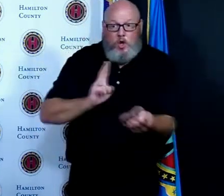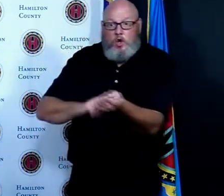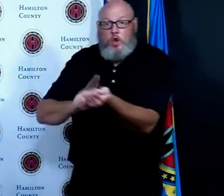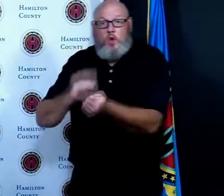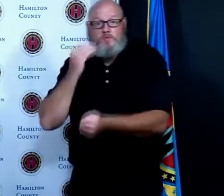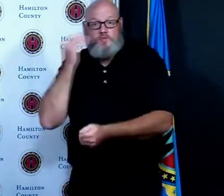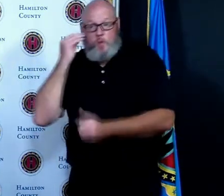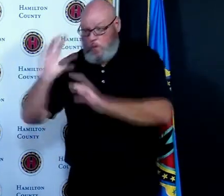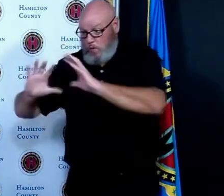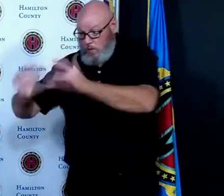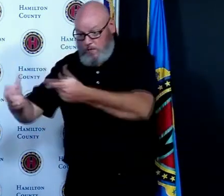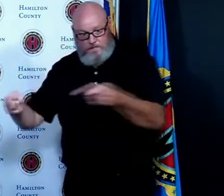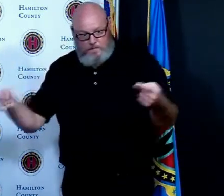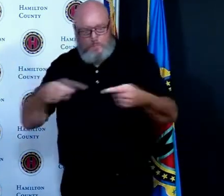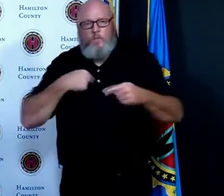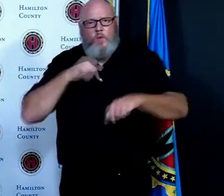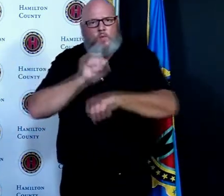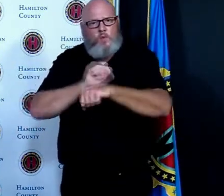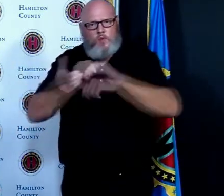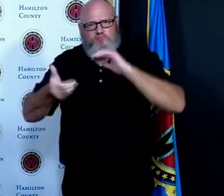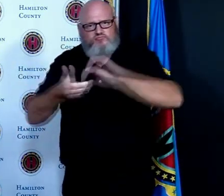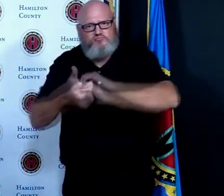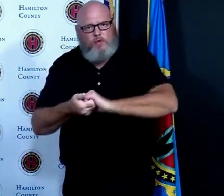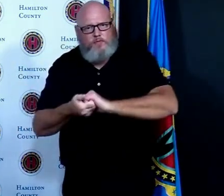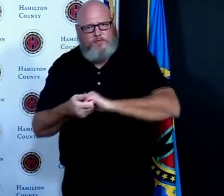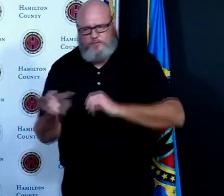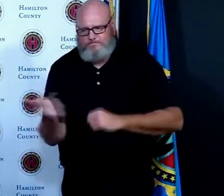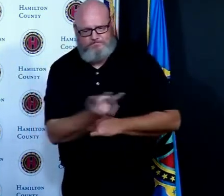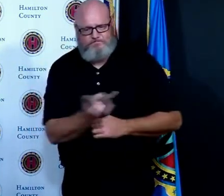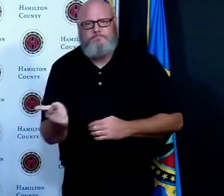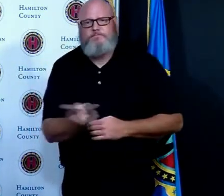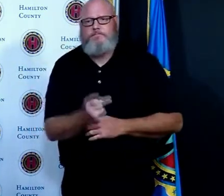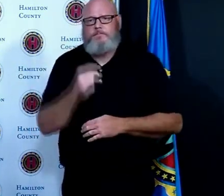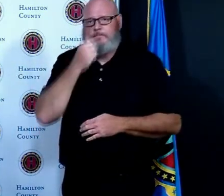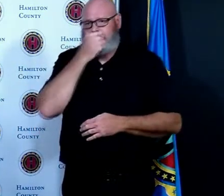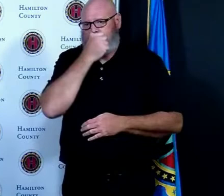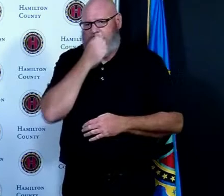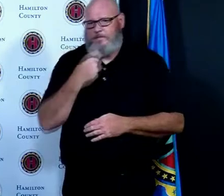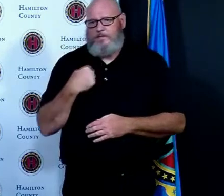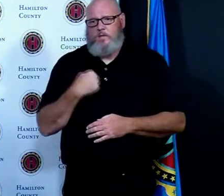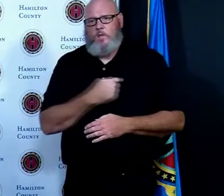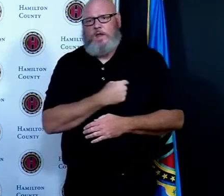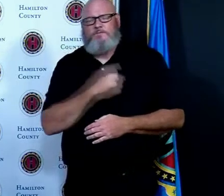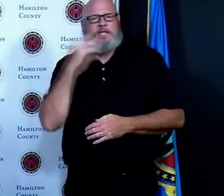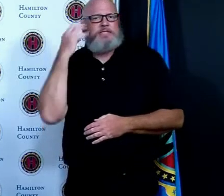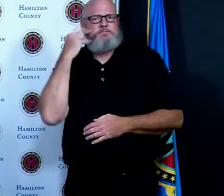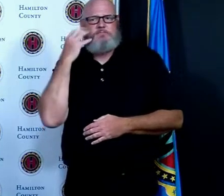or the introduction of this virus this group has continued to work together collaboratively